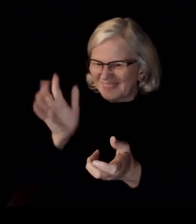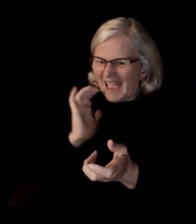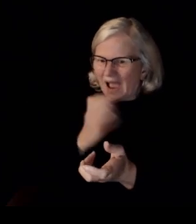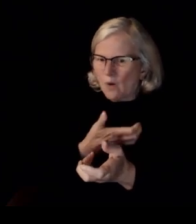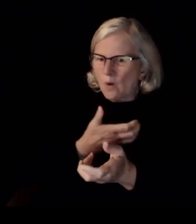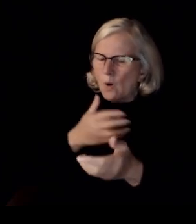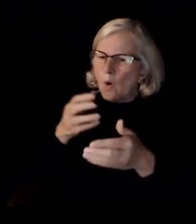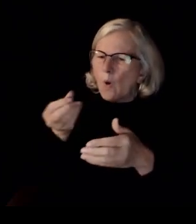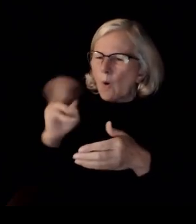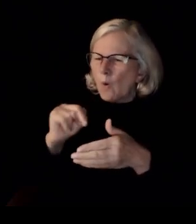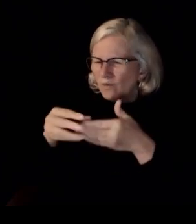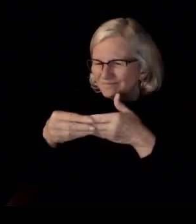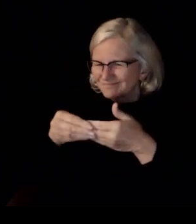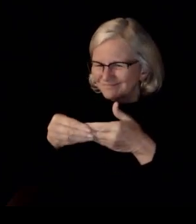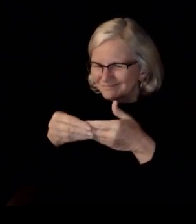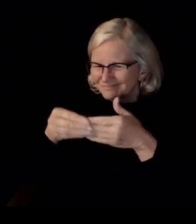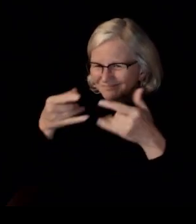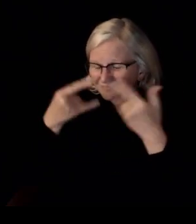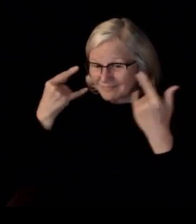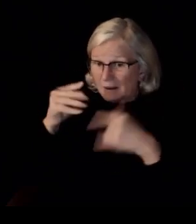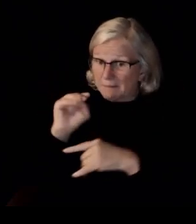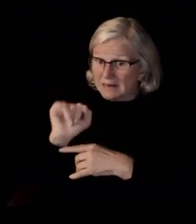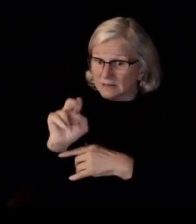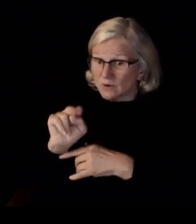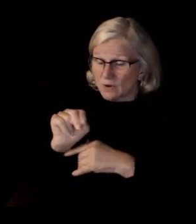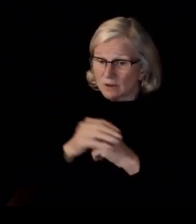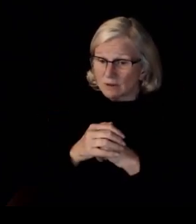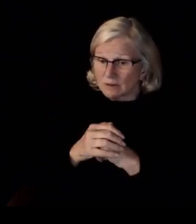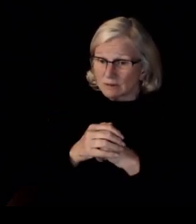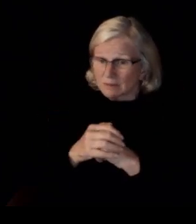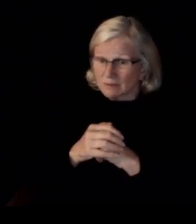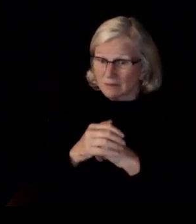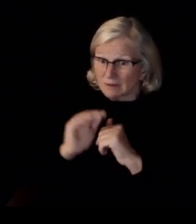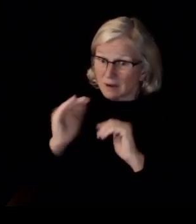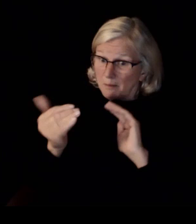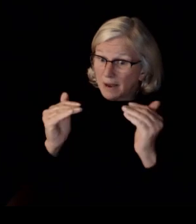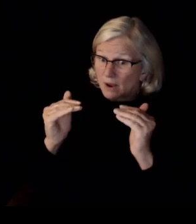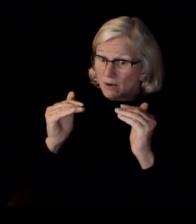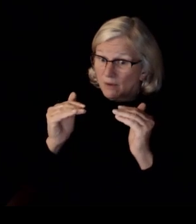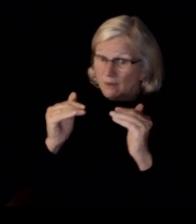than we were four months ago. We planned for a scenario in which we continue to see steady